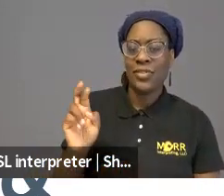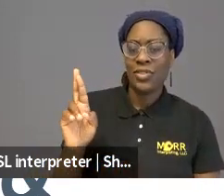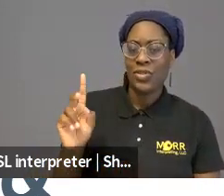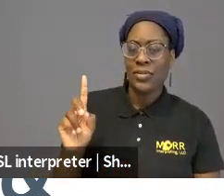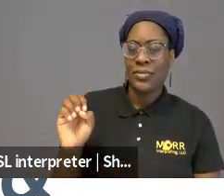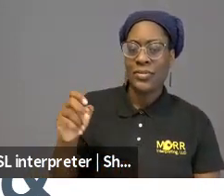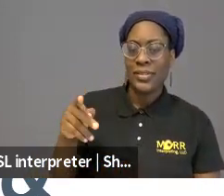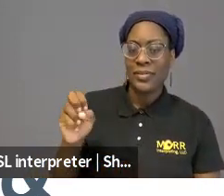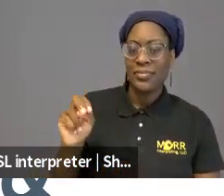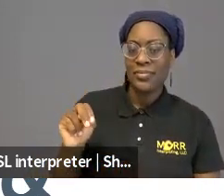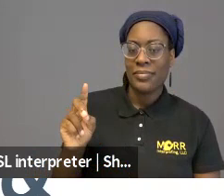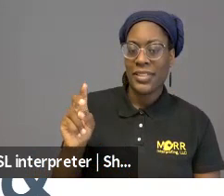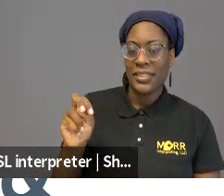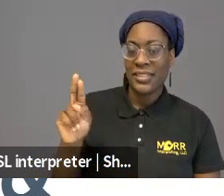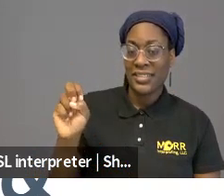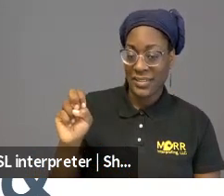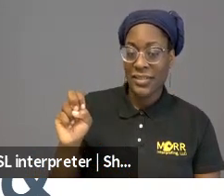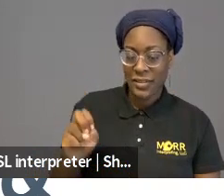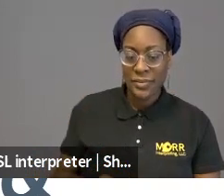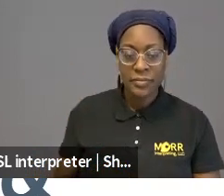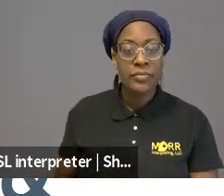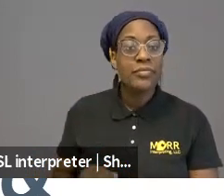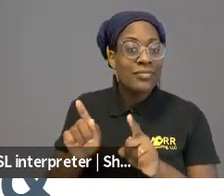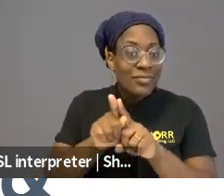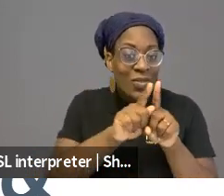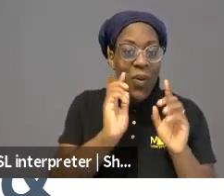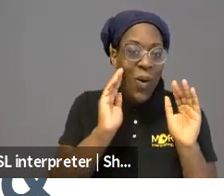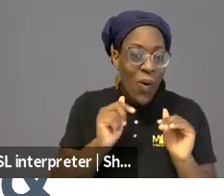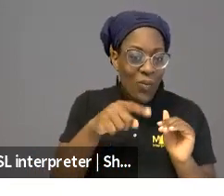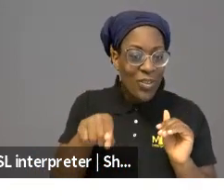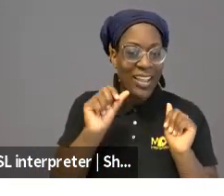connections throughout our first OWCA conference! [Beth]